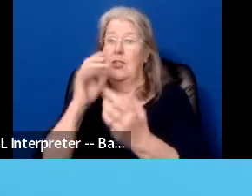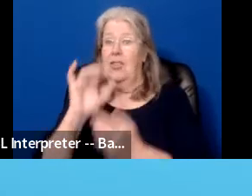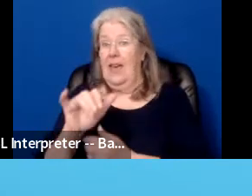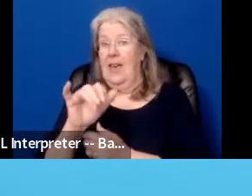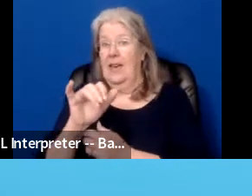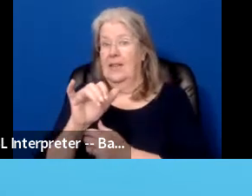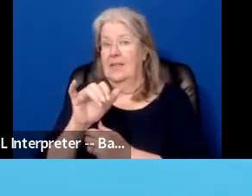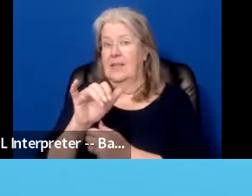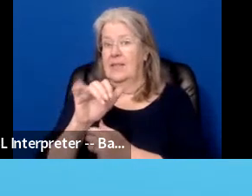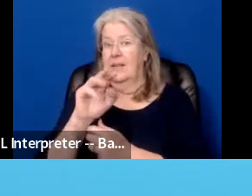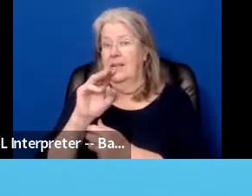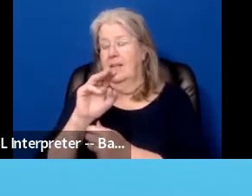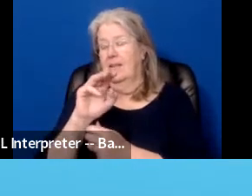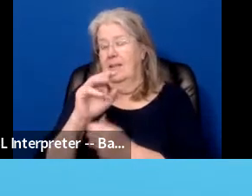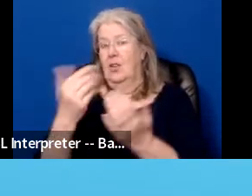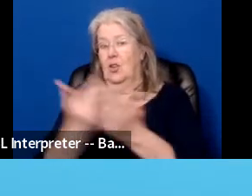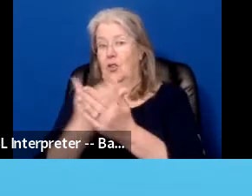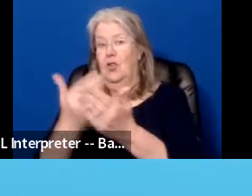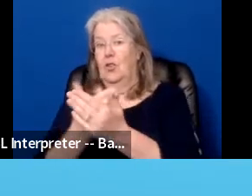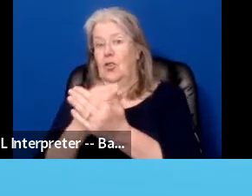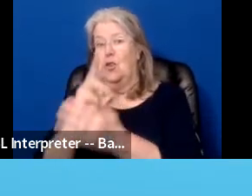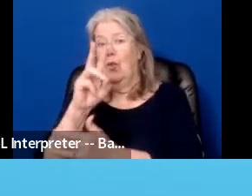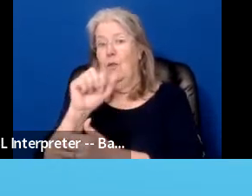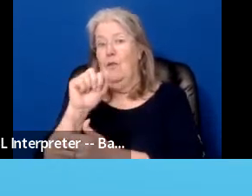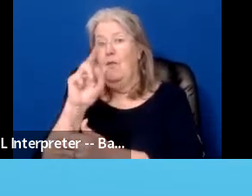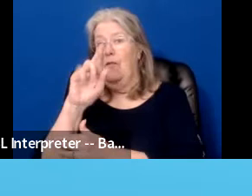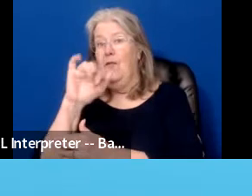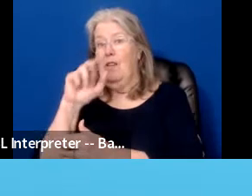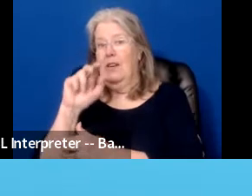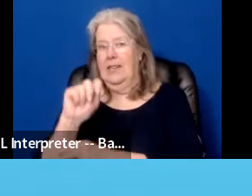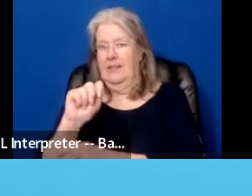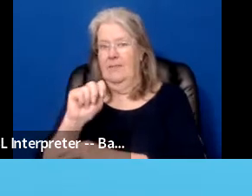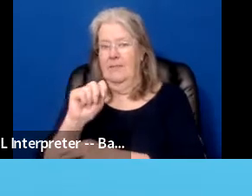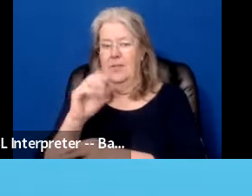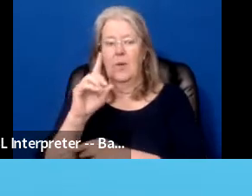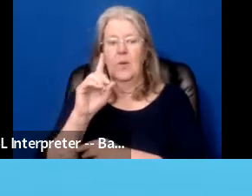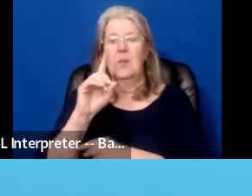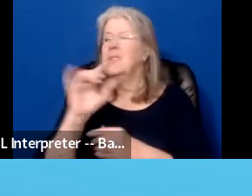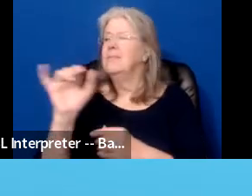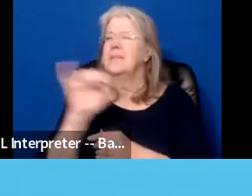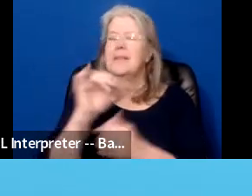recognizes what the coat looks like. And so that's what they do every single year with the flu vaccine, they try